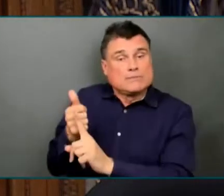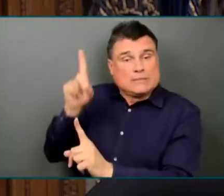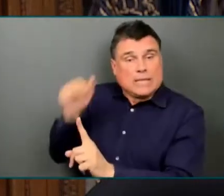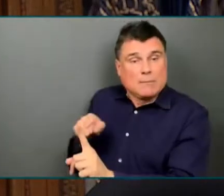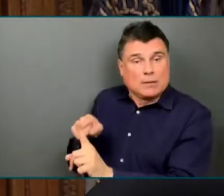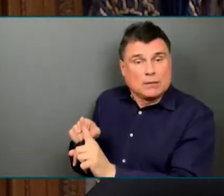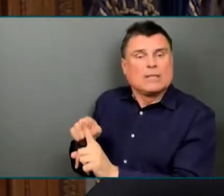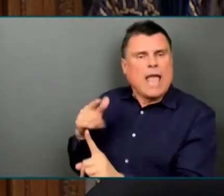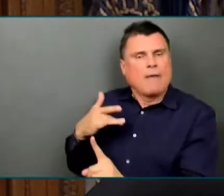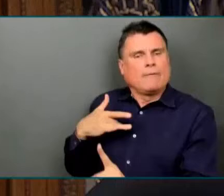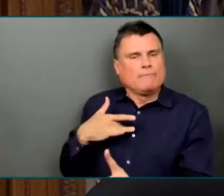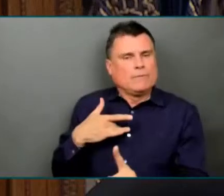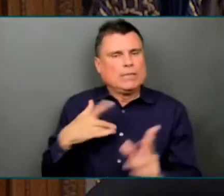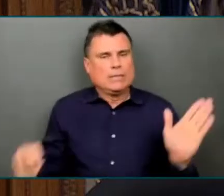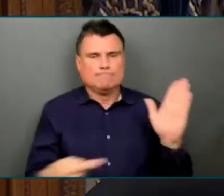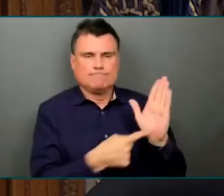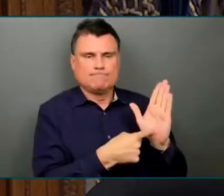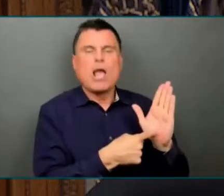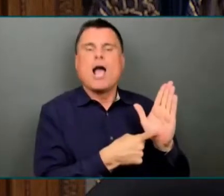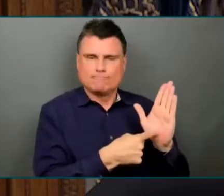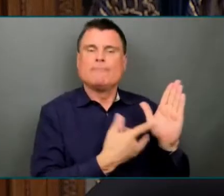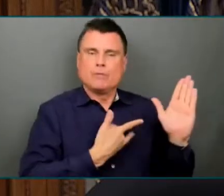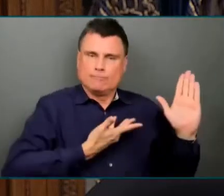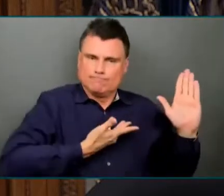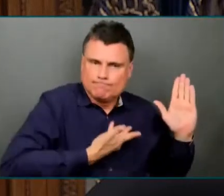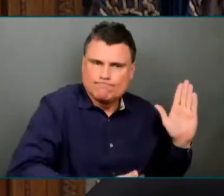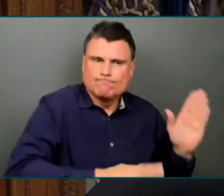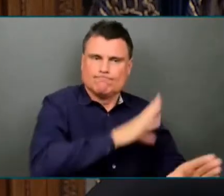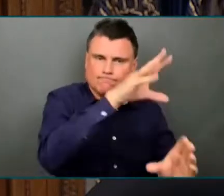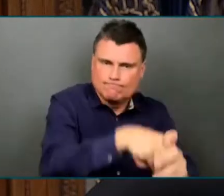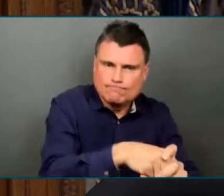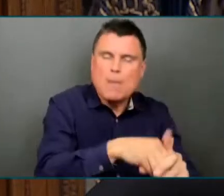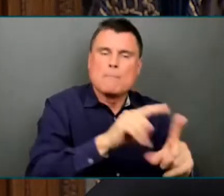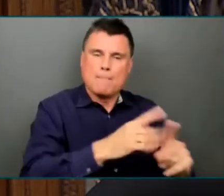This legislation will call on the formation of a new provincial accessibility committee,